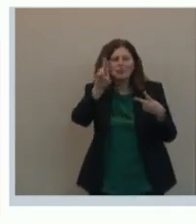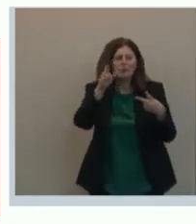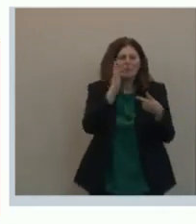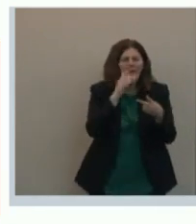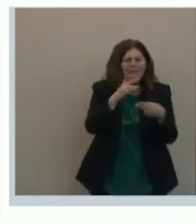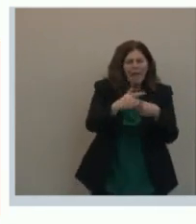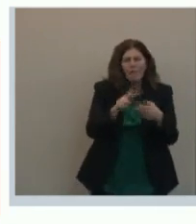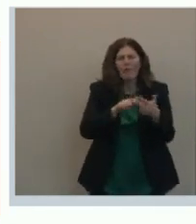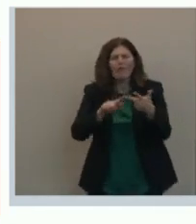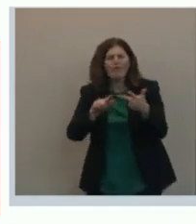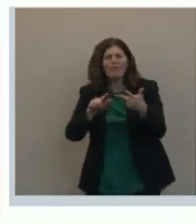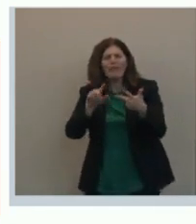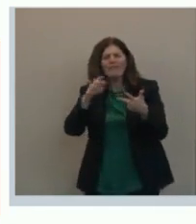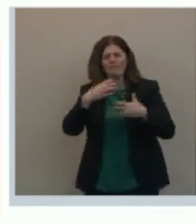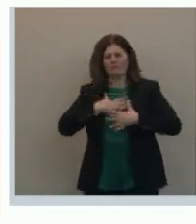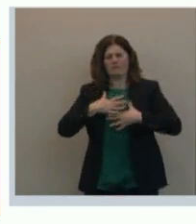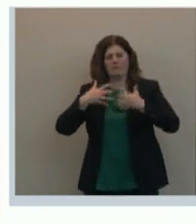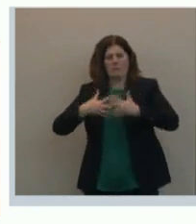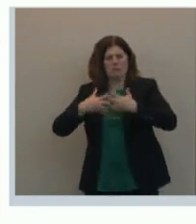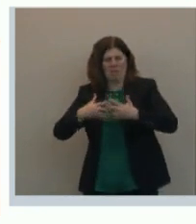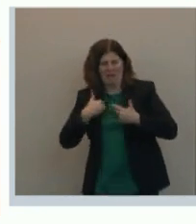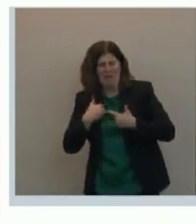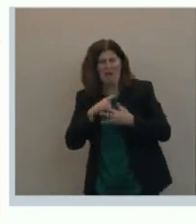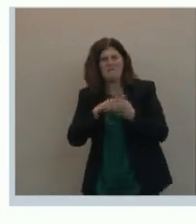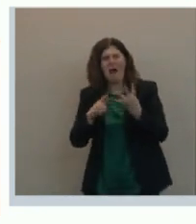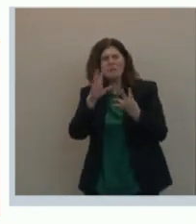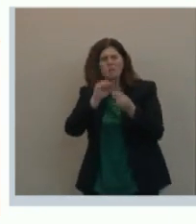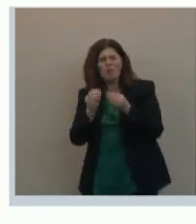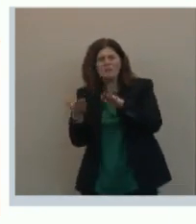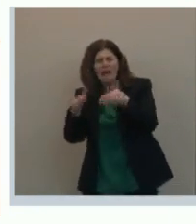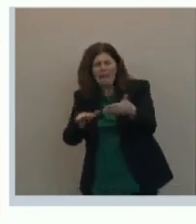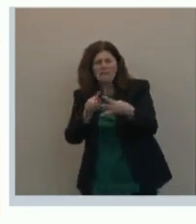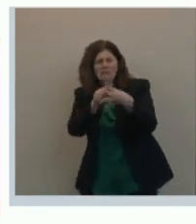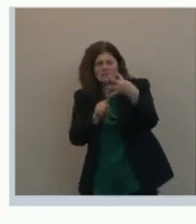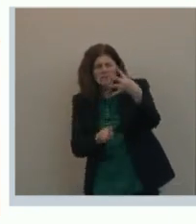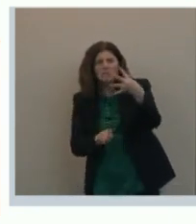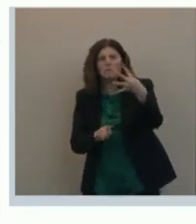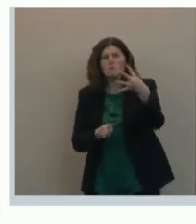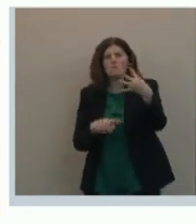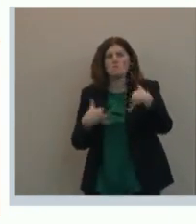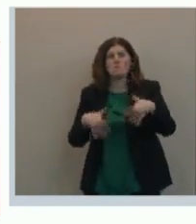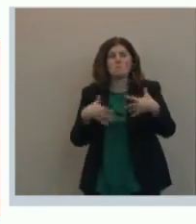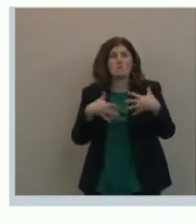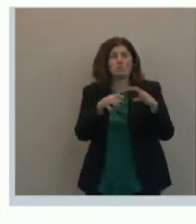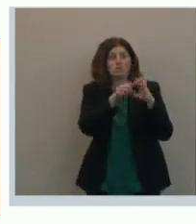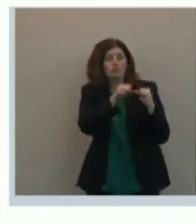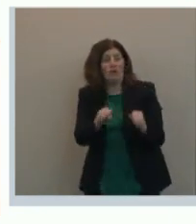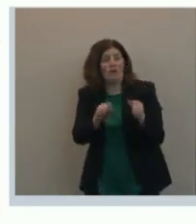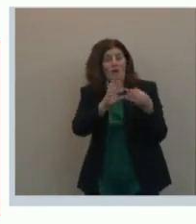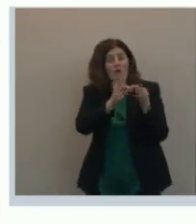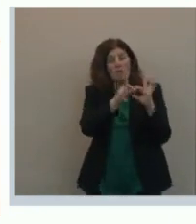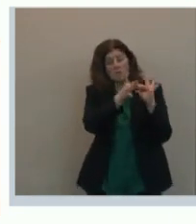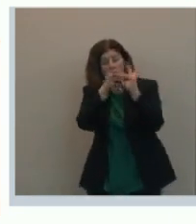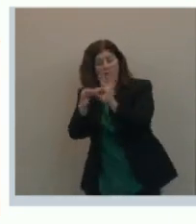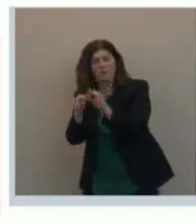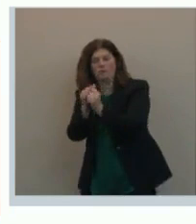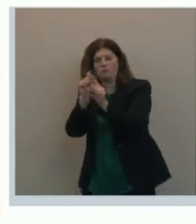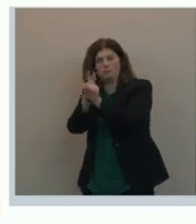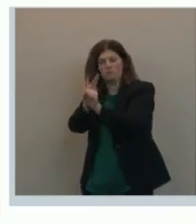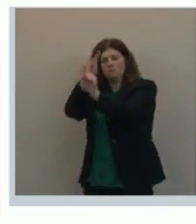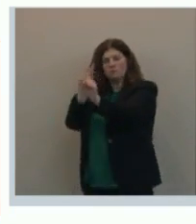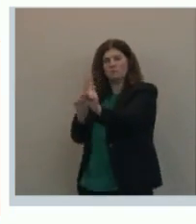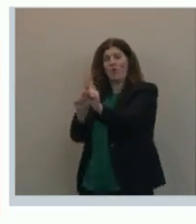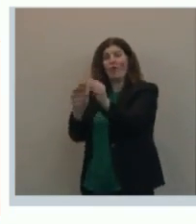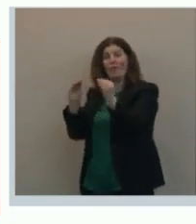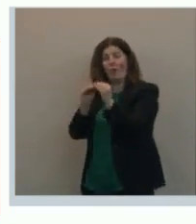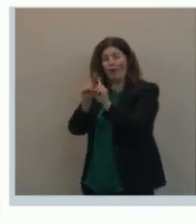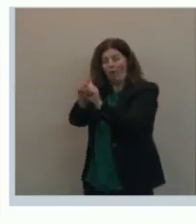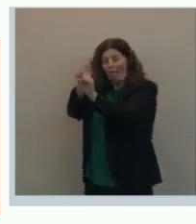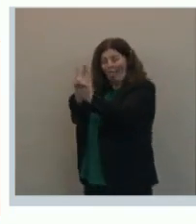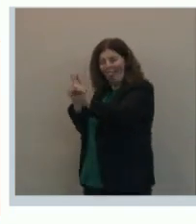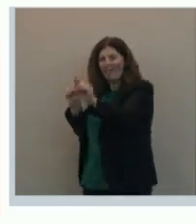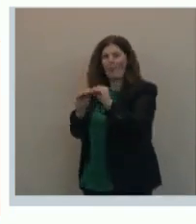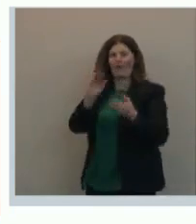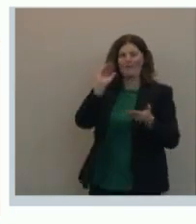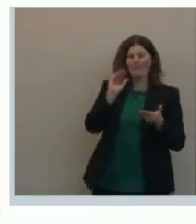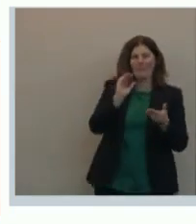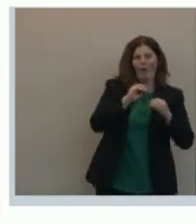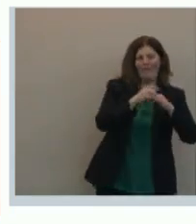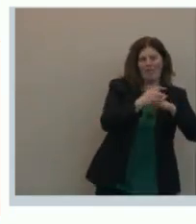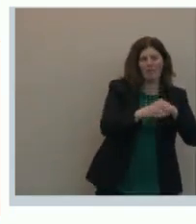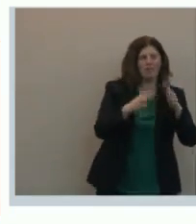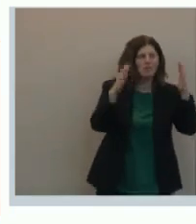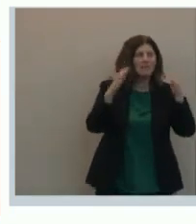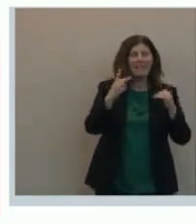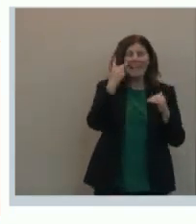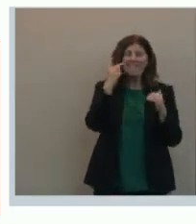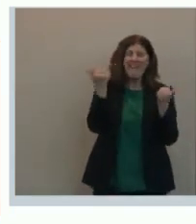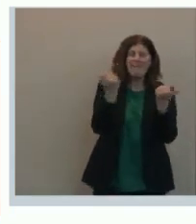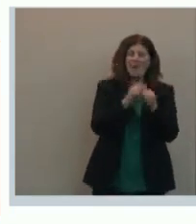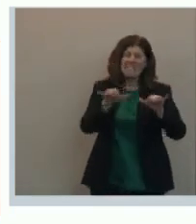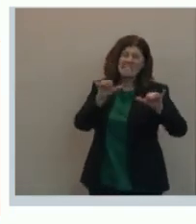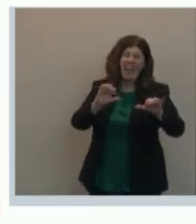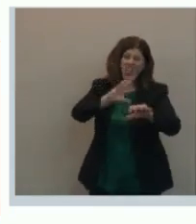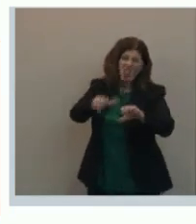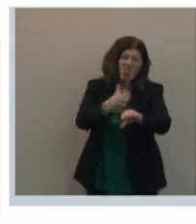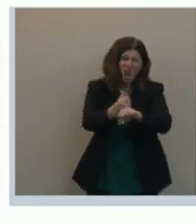LAST TIME WE TALKED ABOUT THE FACT THAT HOW MANY MEDICAL BEDS, HOW MANY ICU BEDS, HOW MAN VENTILATOR BEDS, AND HOW MANY DEATHS WE HAVE IN NEW MEXIC CORRELATE HIGHLY WITH THE SOCIAL